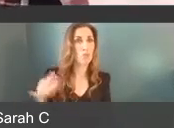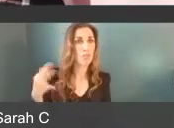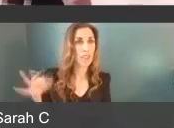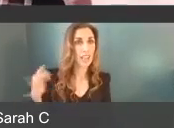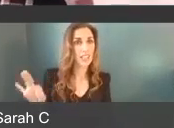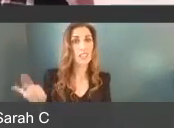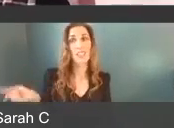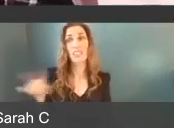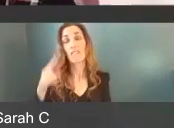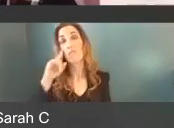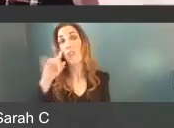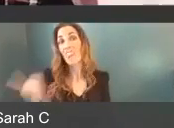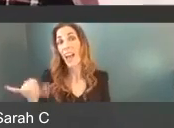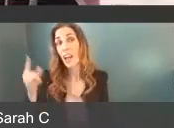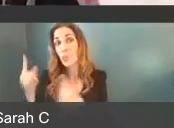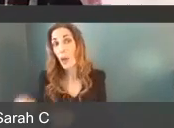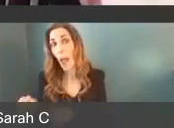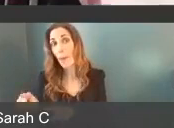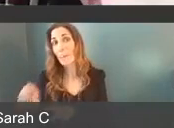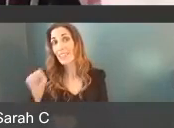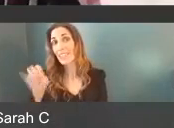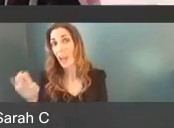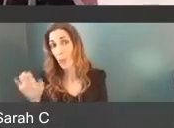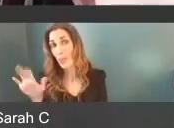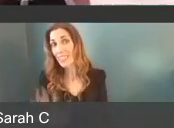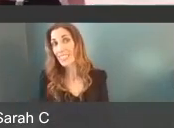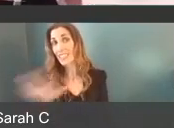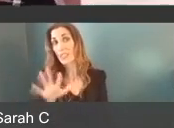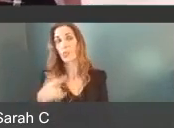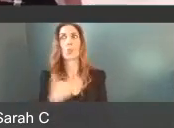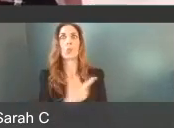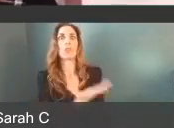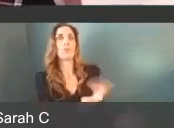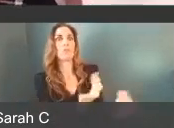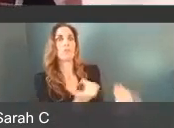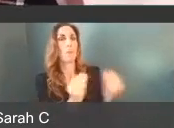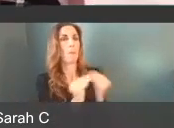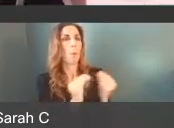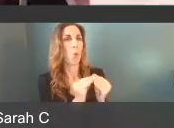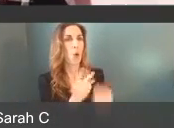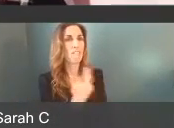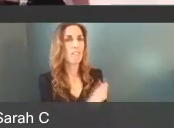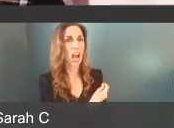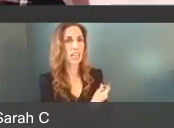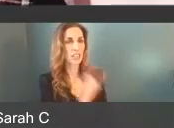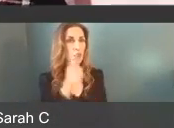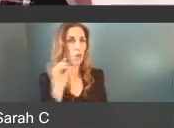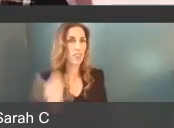that to happen in the southeast, we needed a lot more vaccine to come in our direction. So I'm just